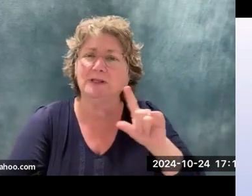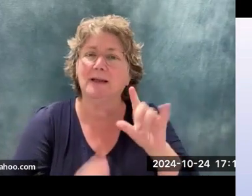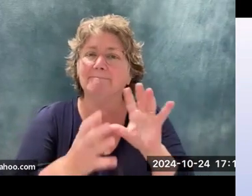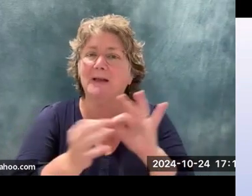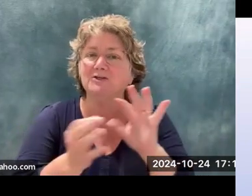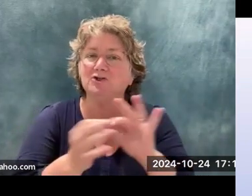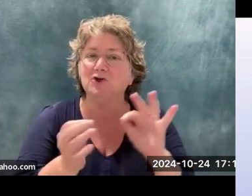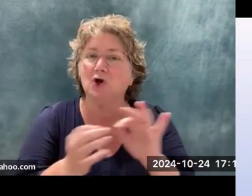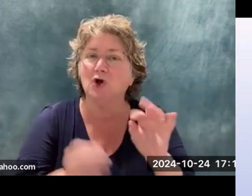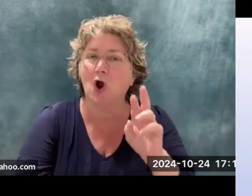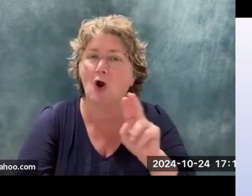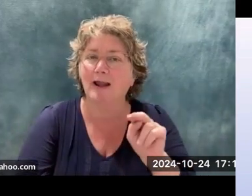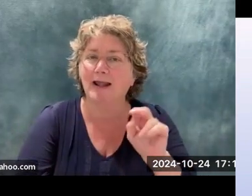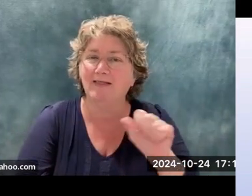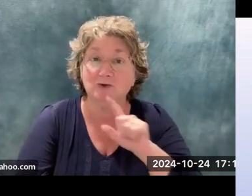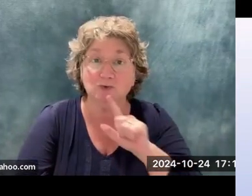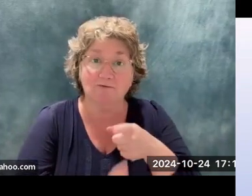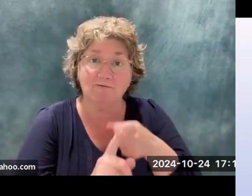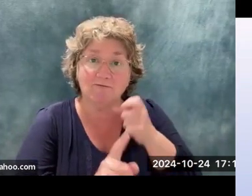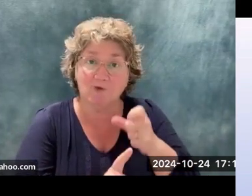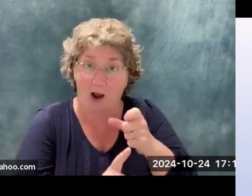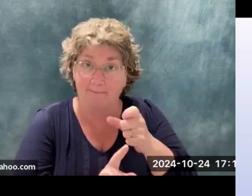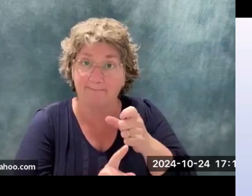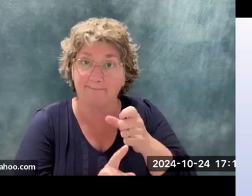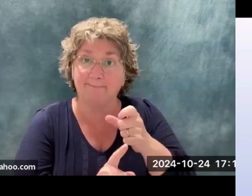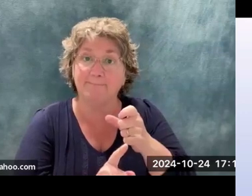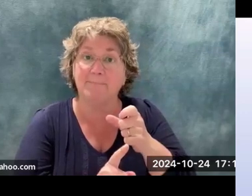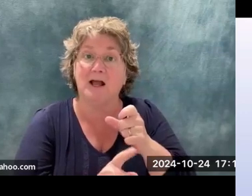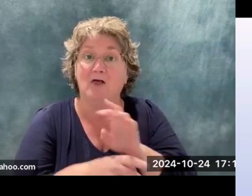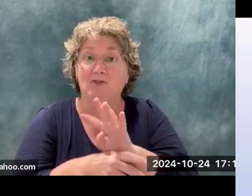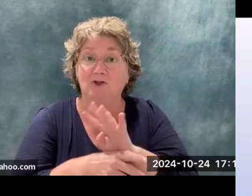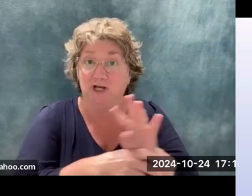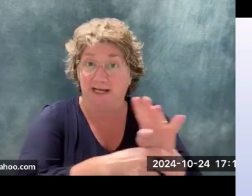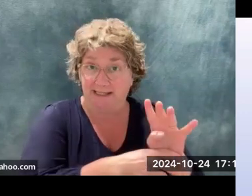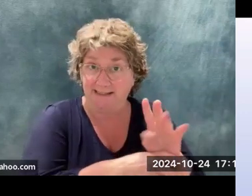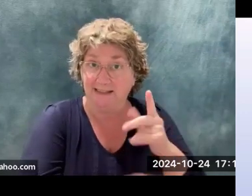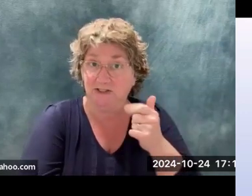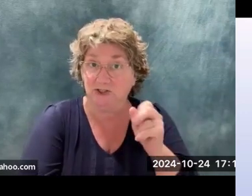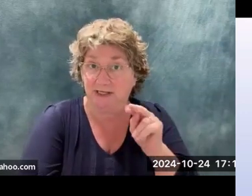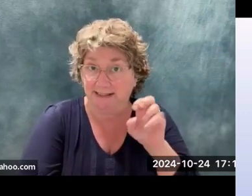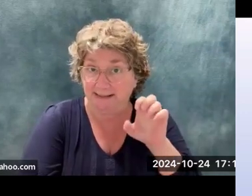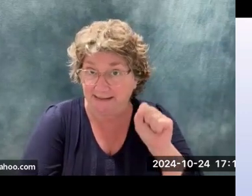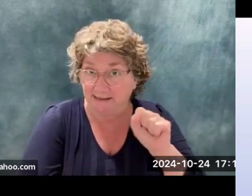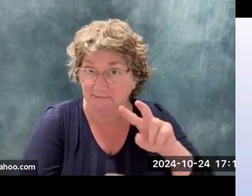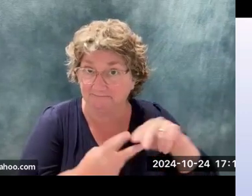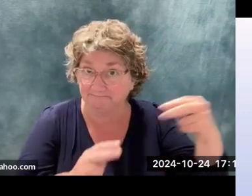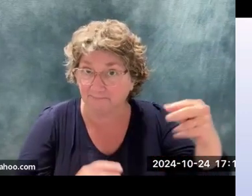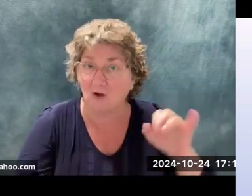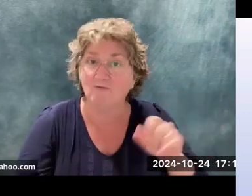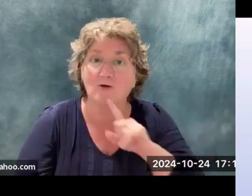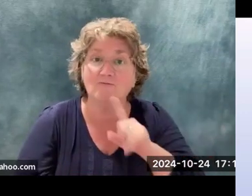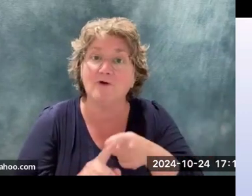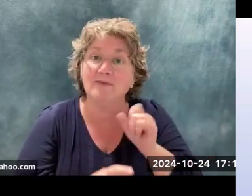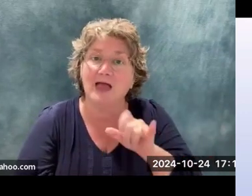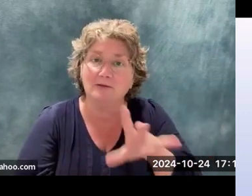material that we use to create proteins. We now know how to make vaccines from this material.